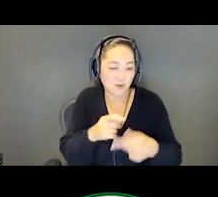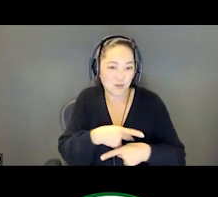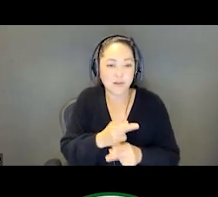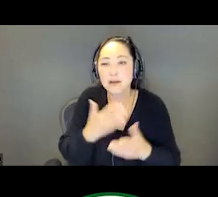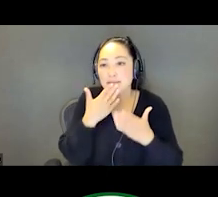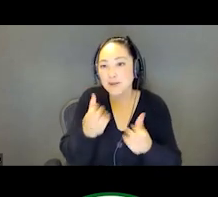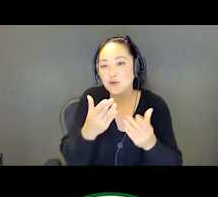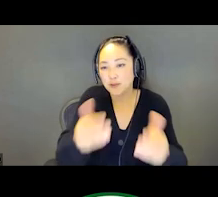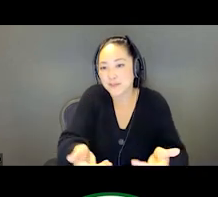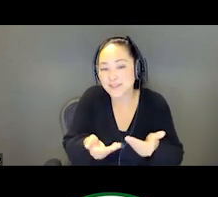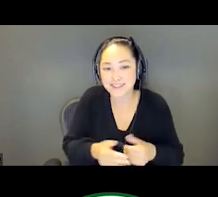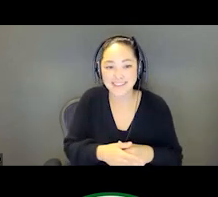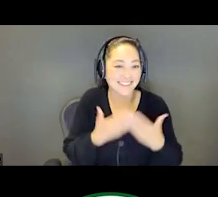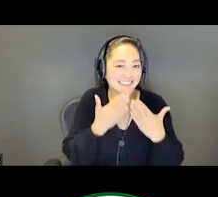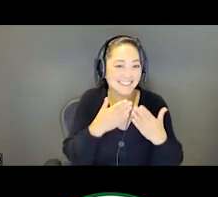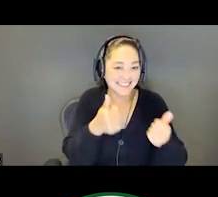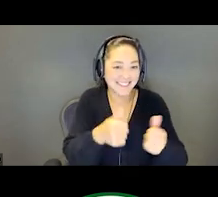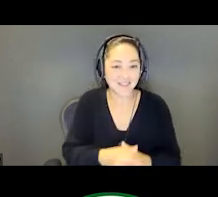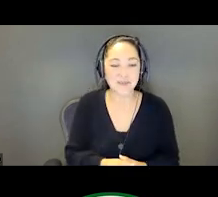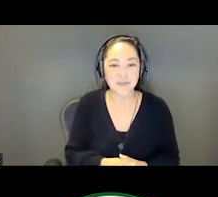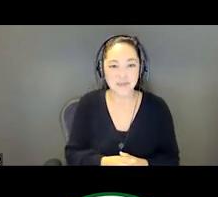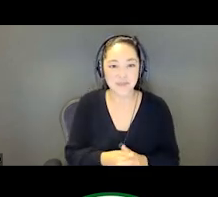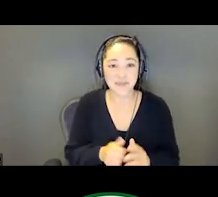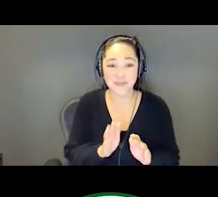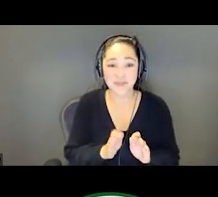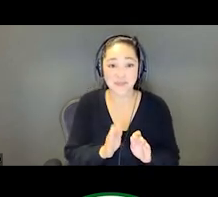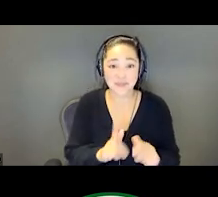Yeah, thank you. Thank you.